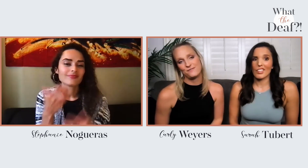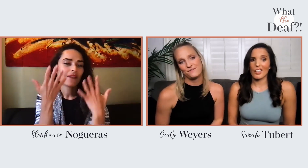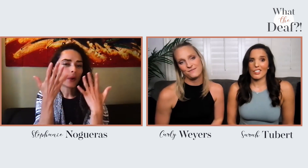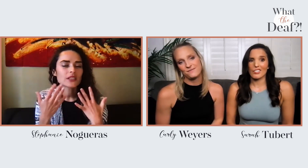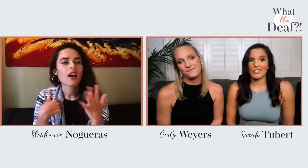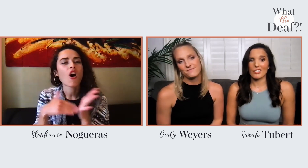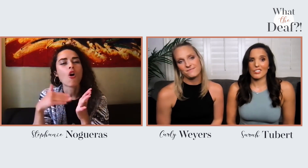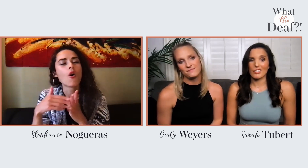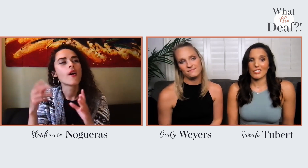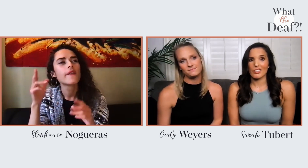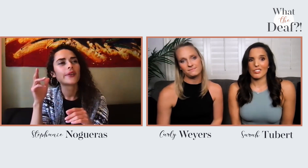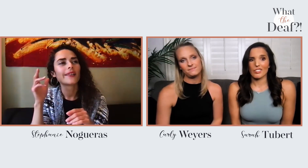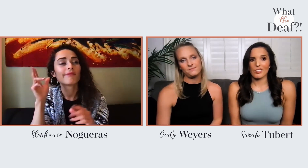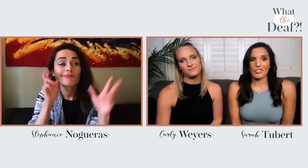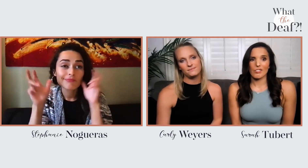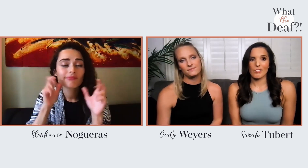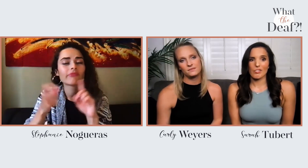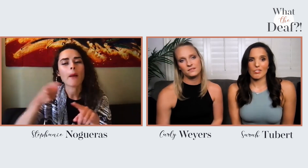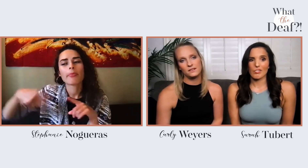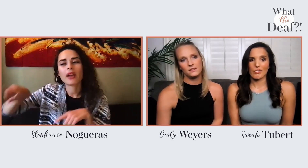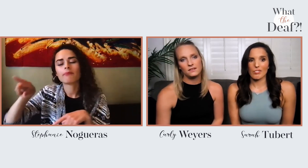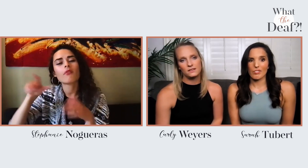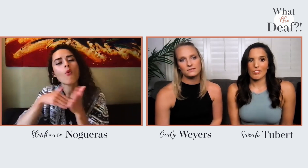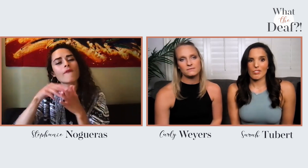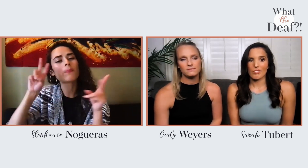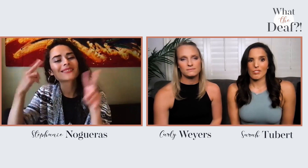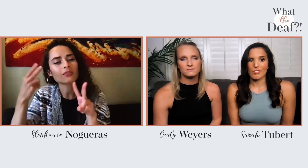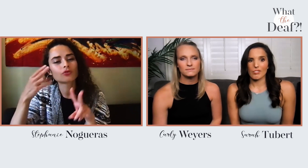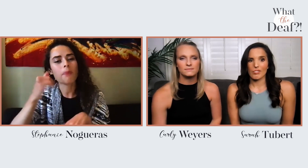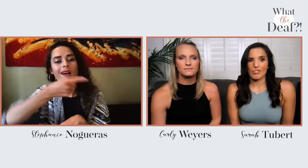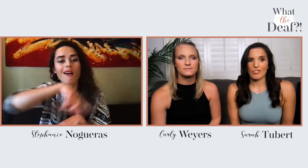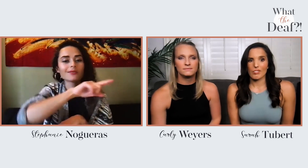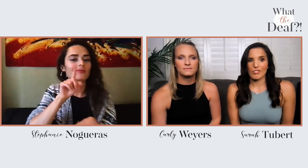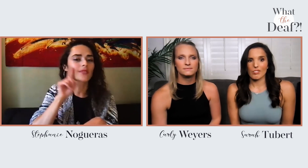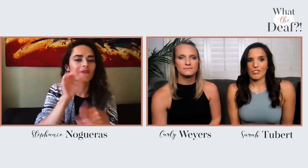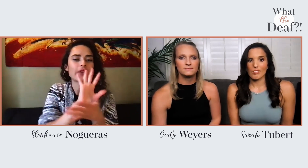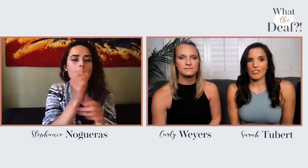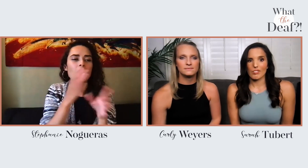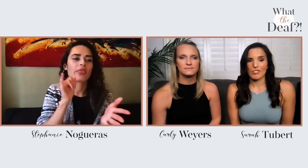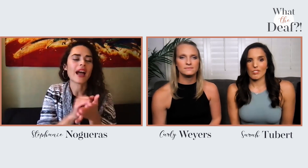Yeah, and unfortunately, I've heard pretty often from hearing cast and crew